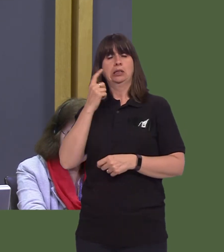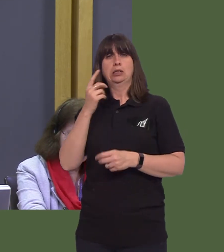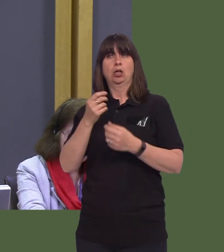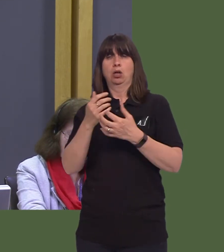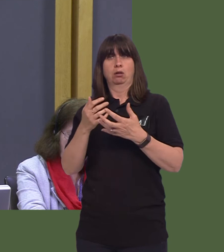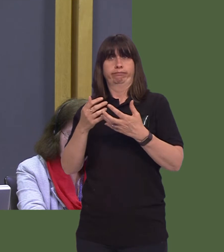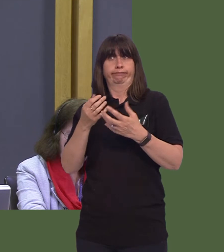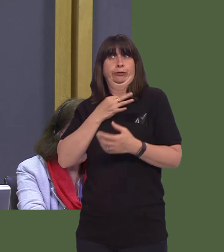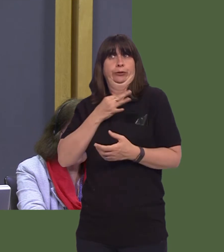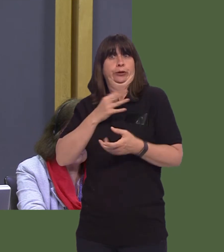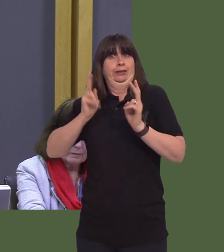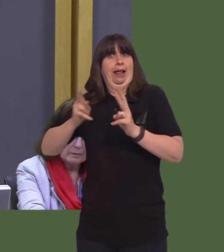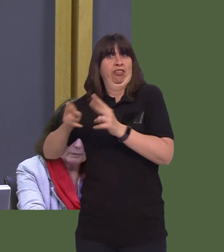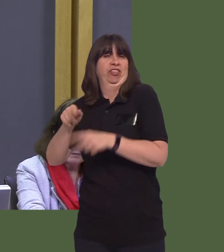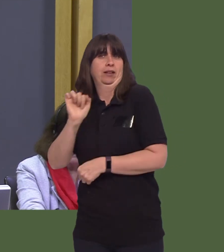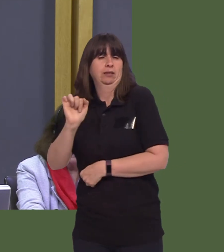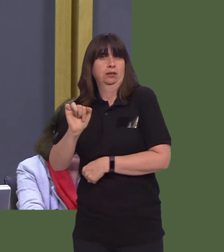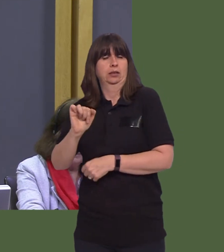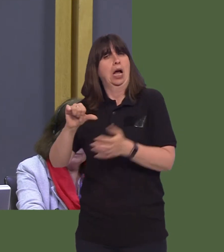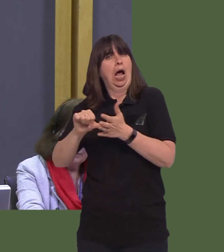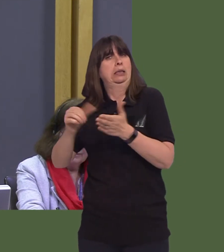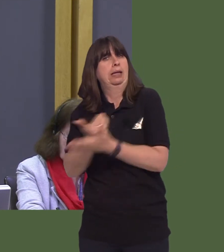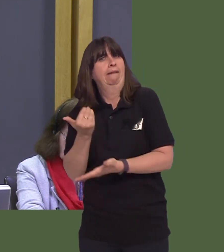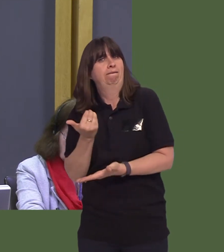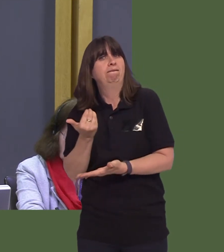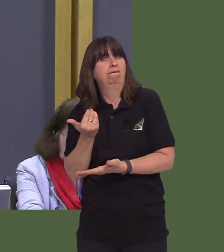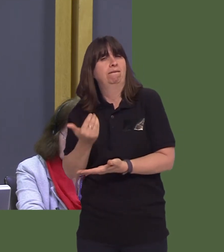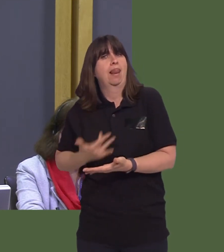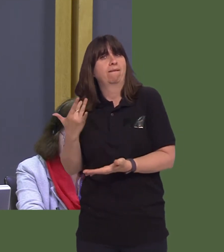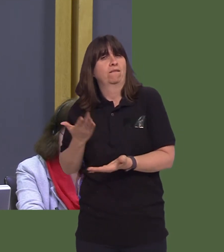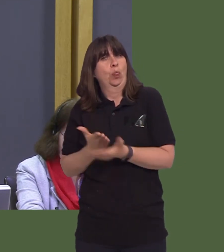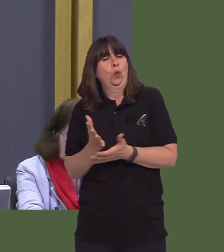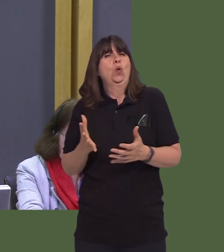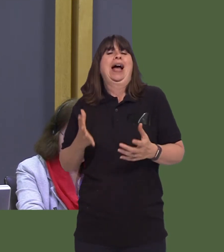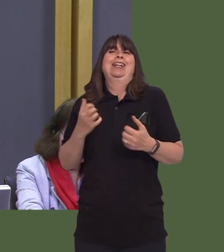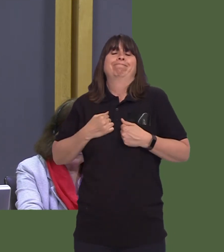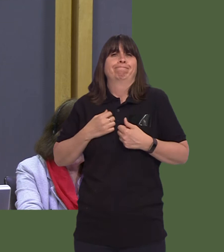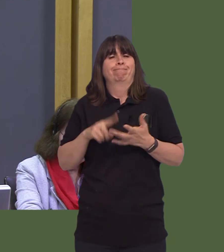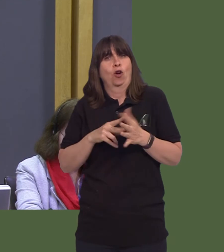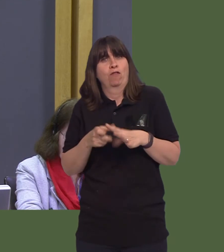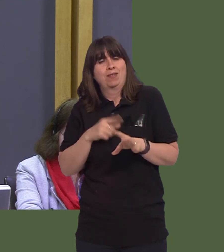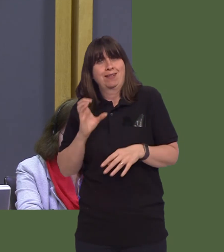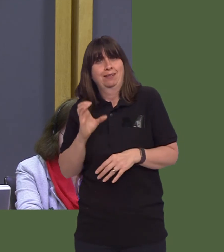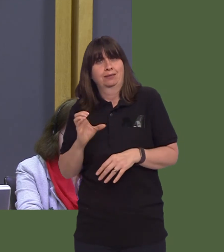So, an ovarian cancer audit could provide the data to help find out why this is and where the challenges lie.